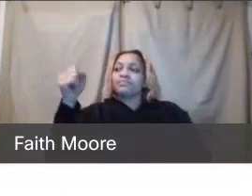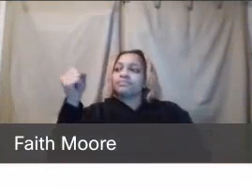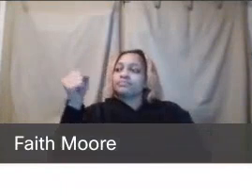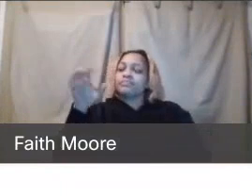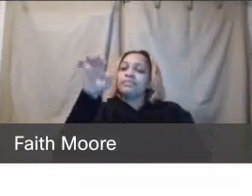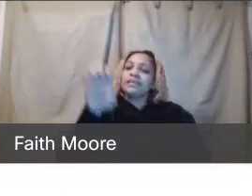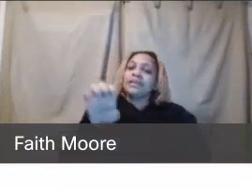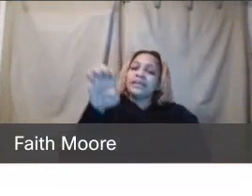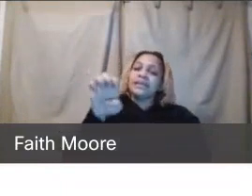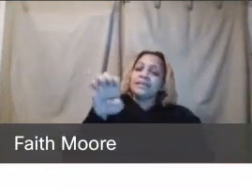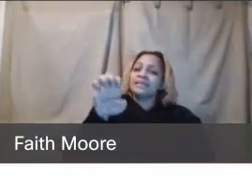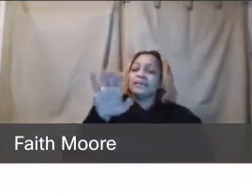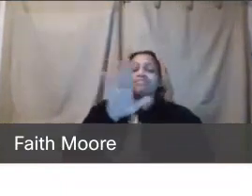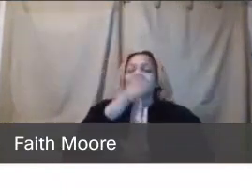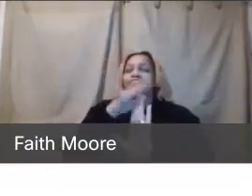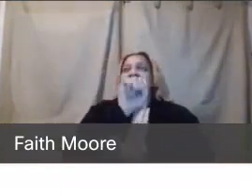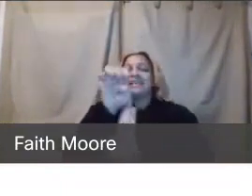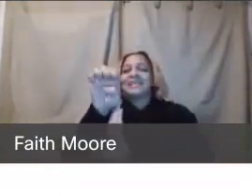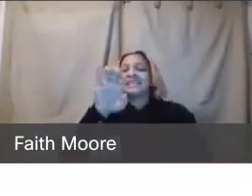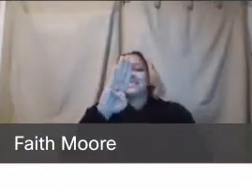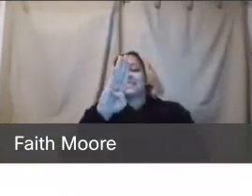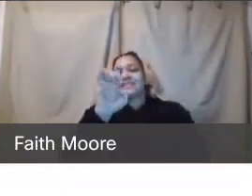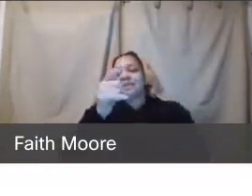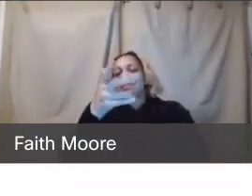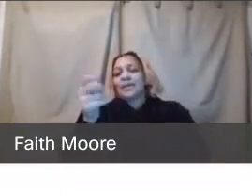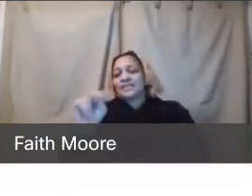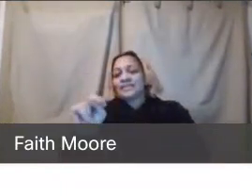Going South. Okay. So that's the 1. so.